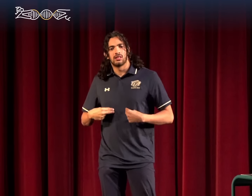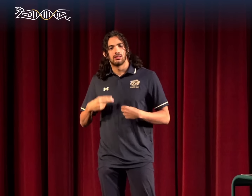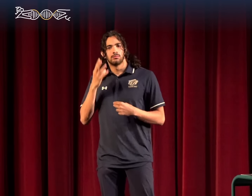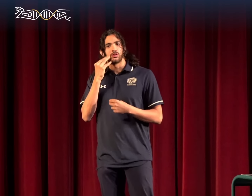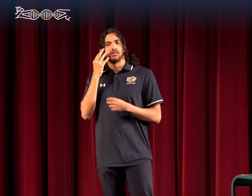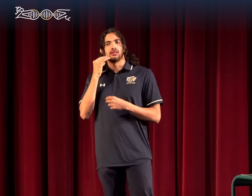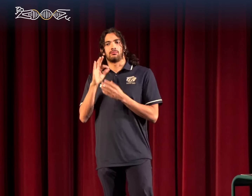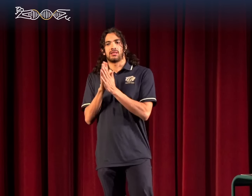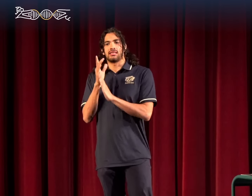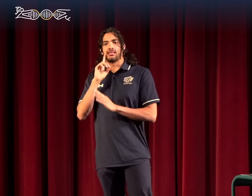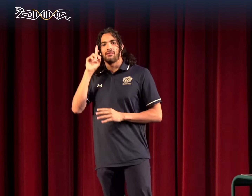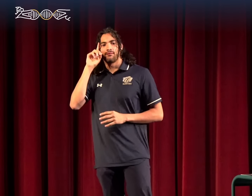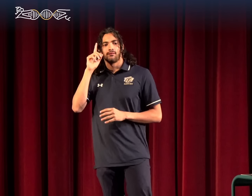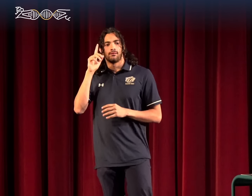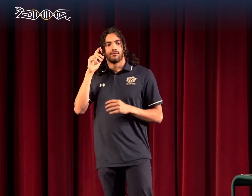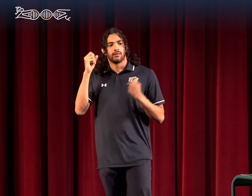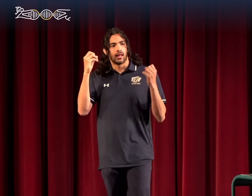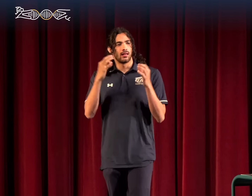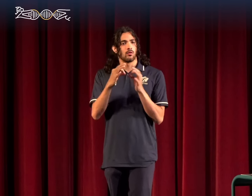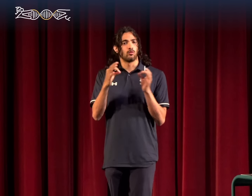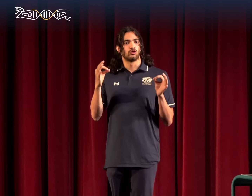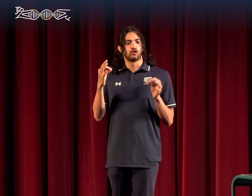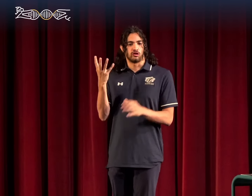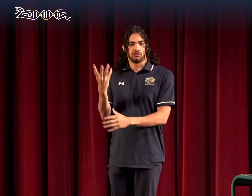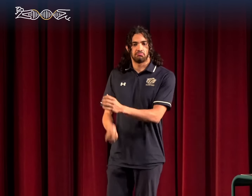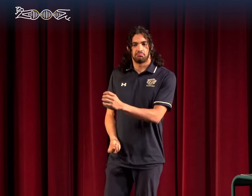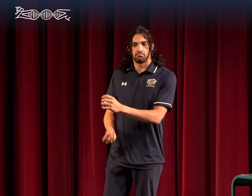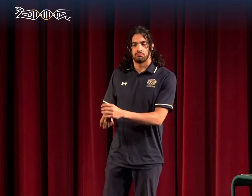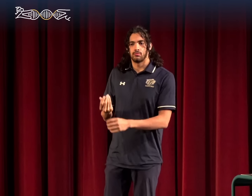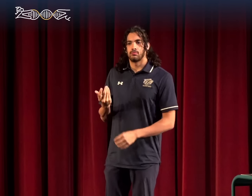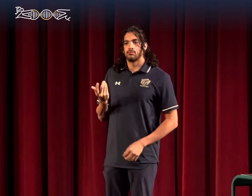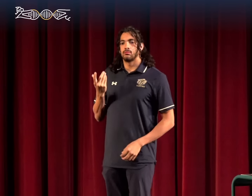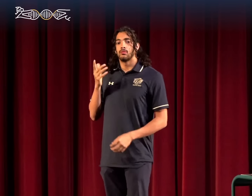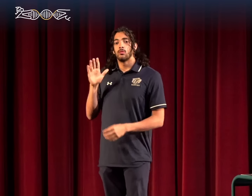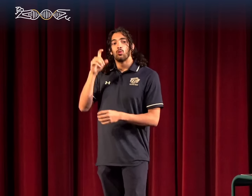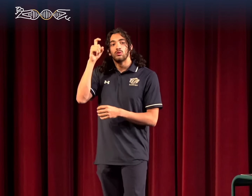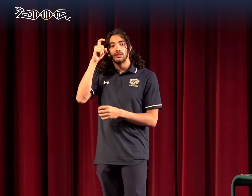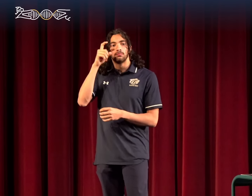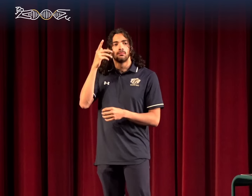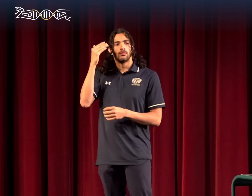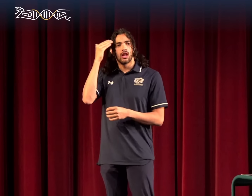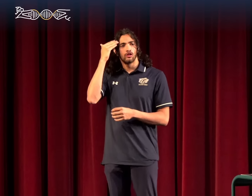lessened human experience as a whole would be lessened because of, what